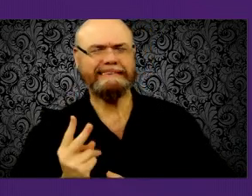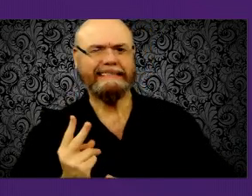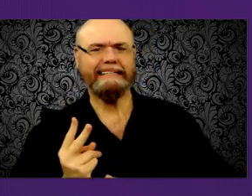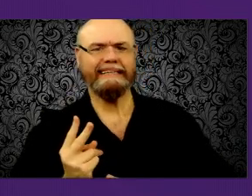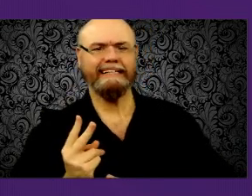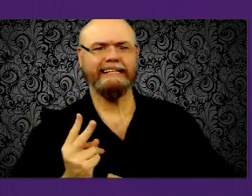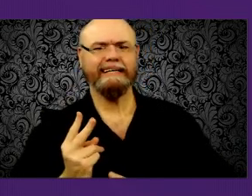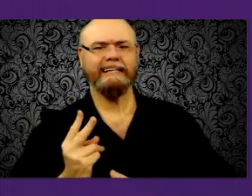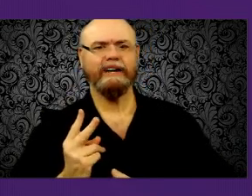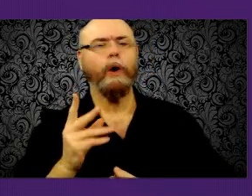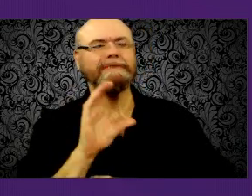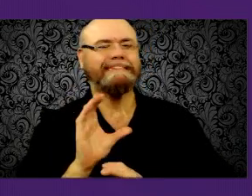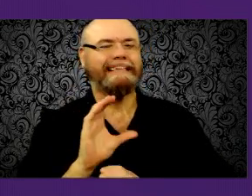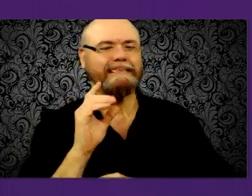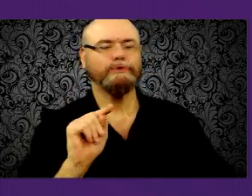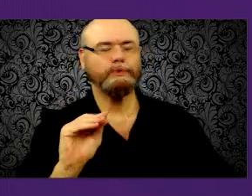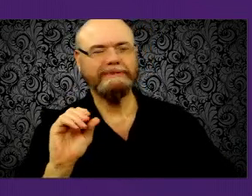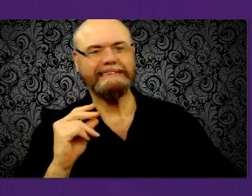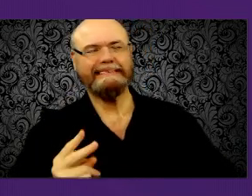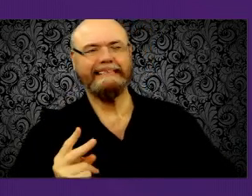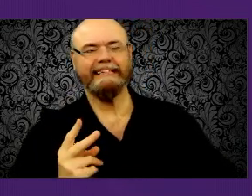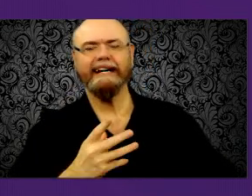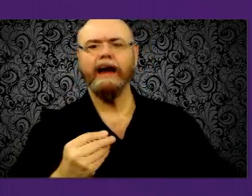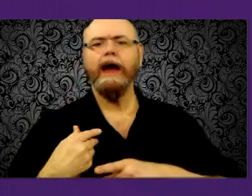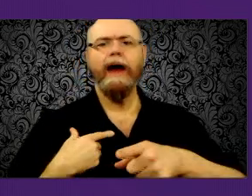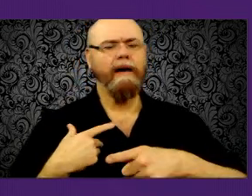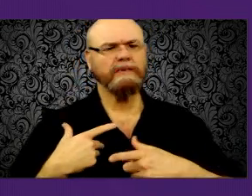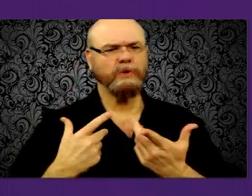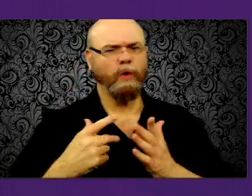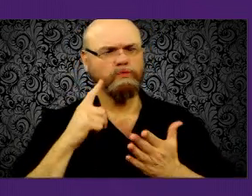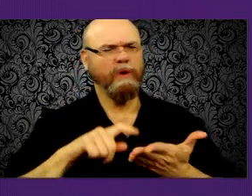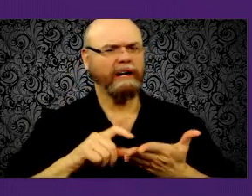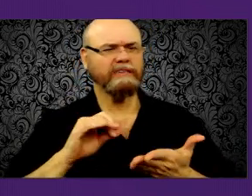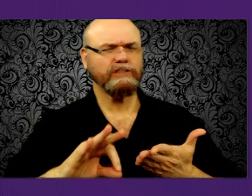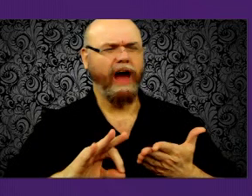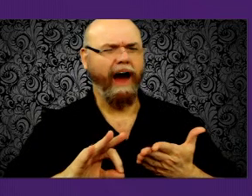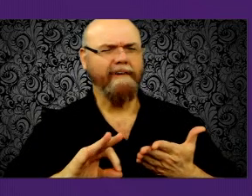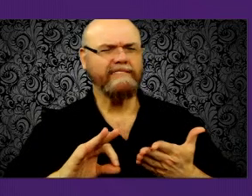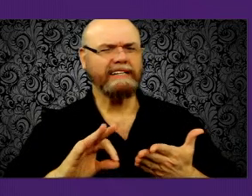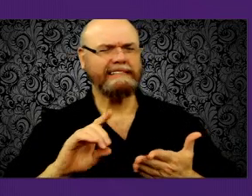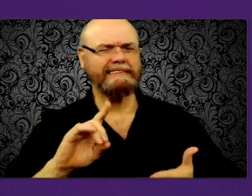recognition of dignity. Check out this student's close reading observations.